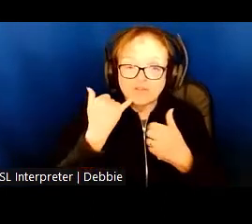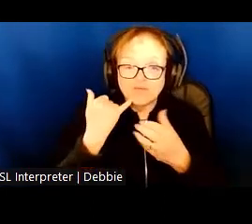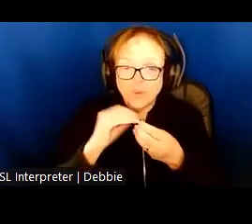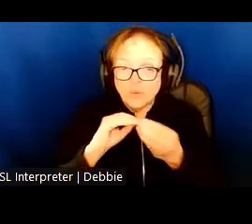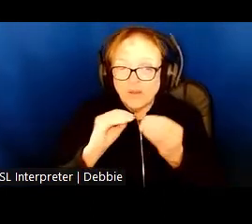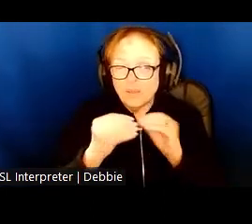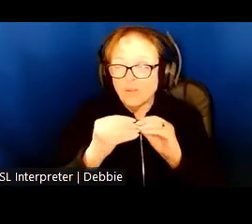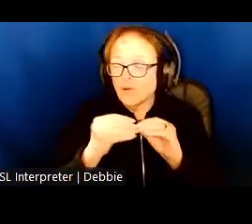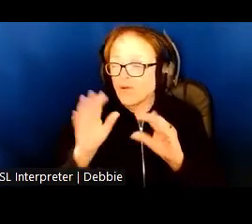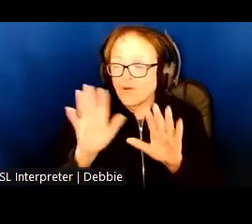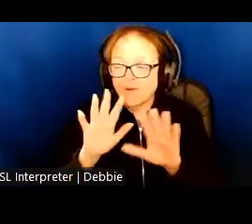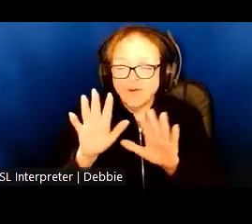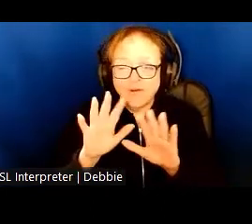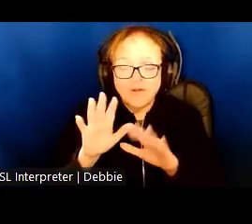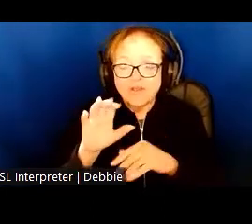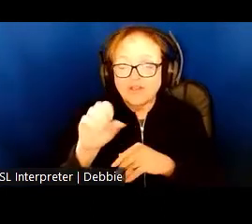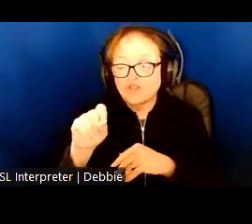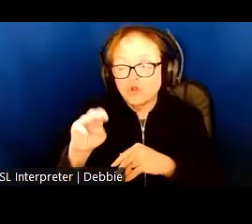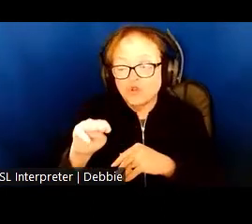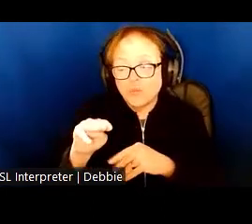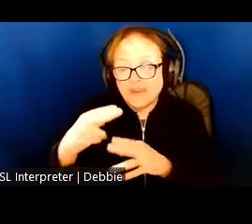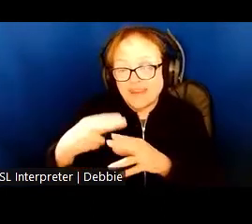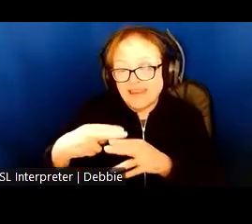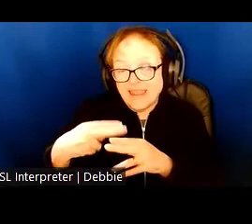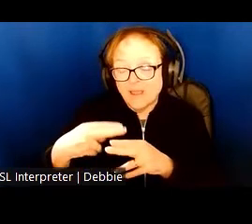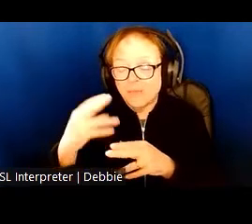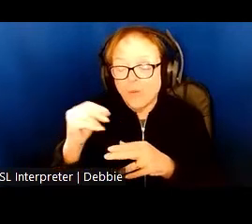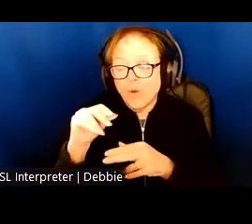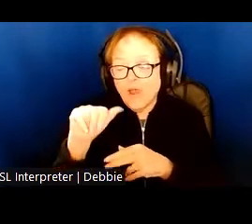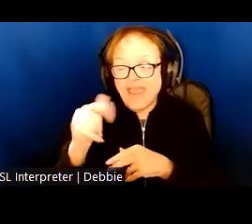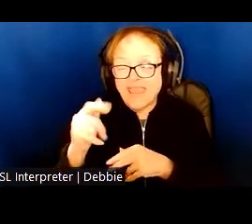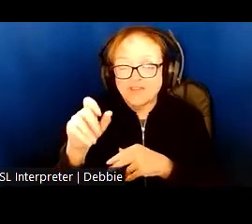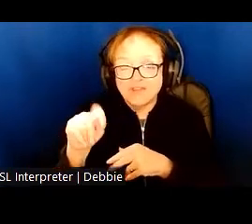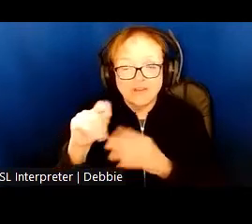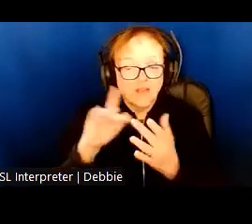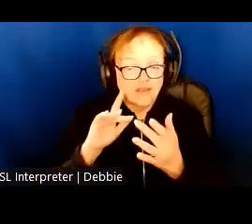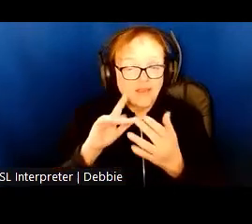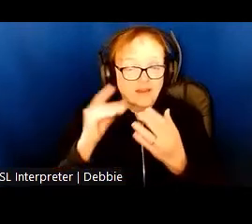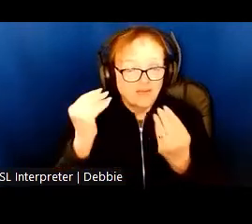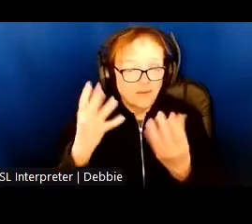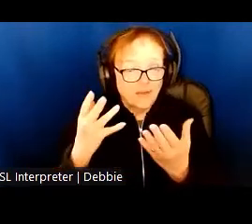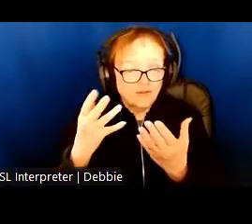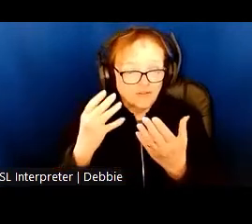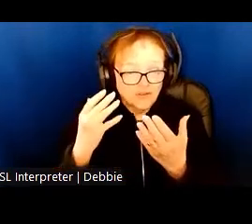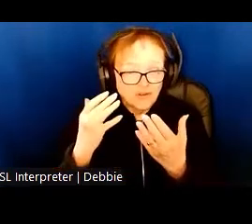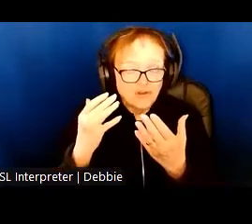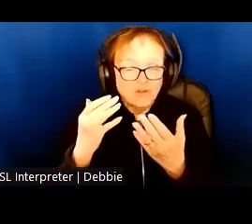media handles, and agent/media contacts. Any biographical information that could be